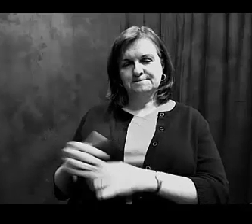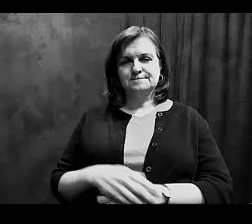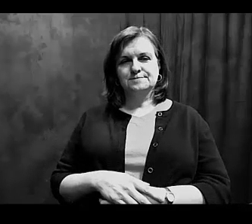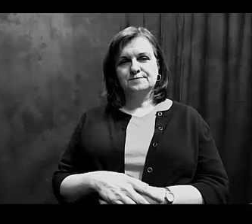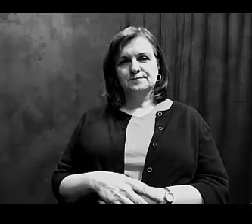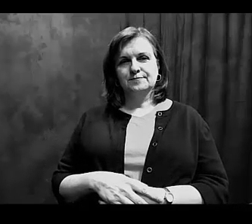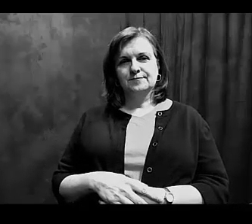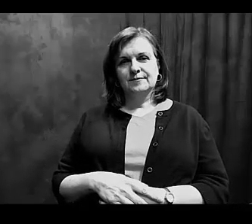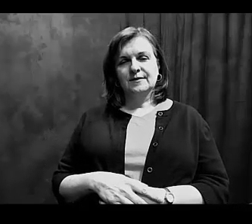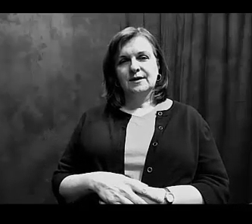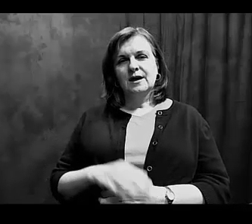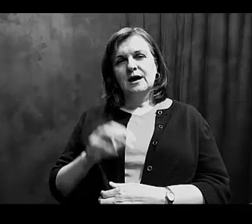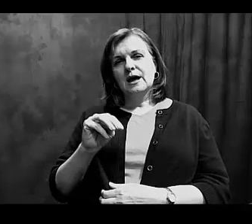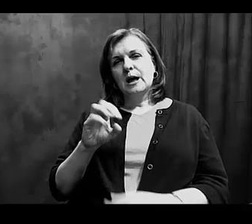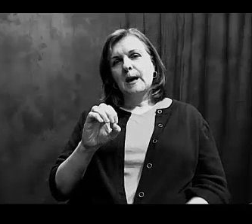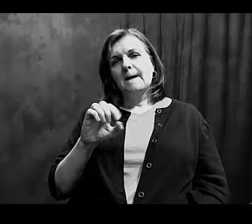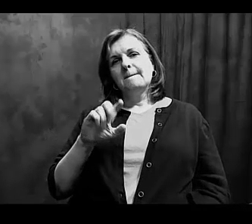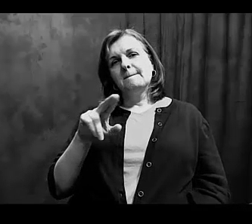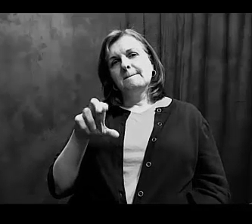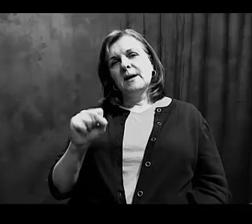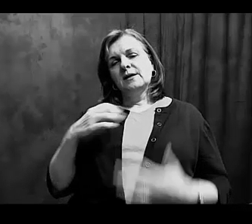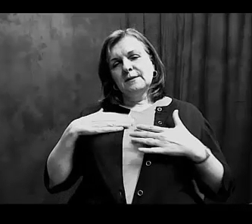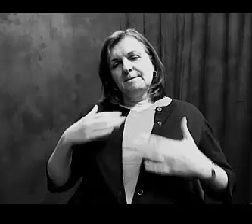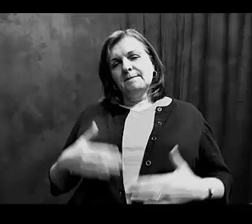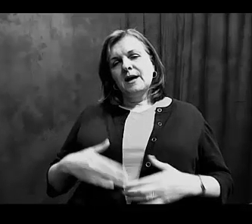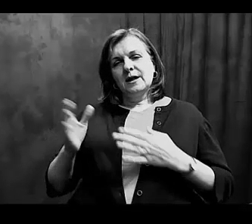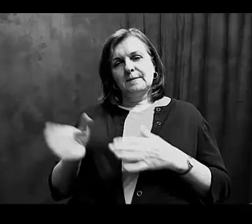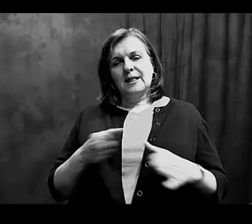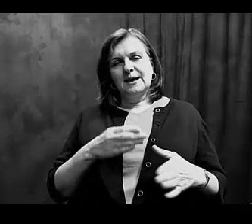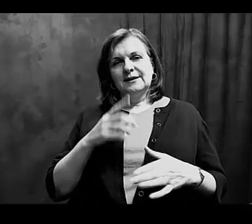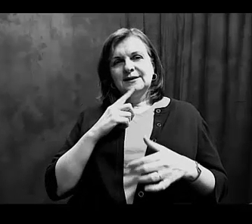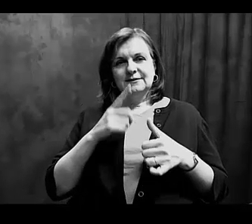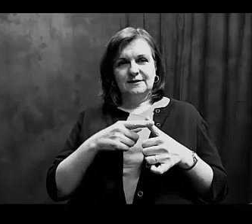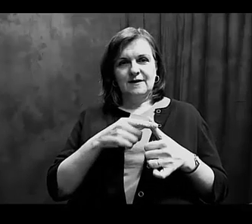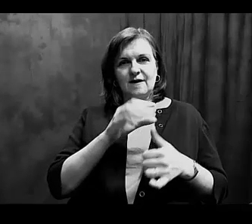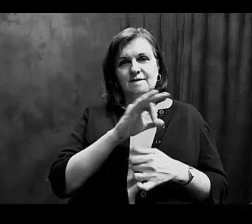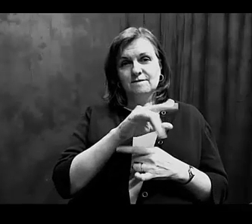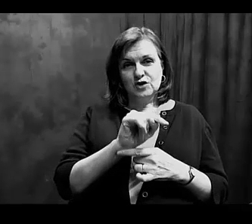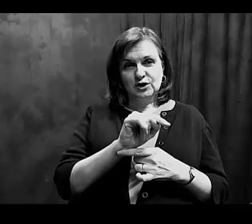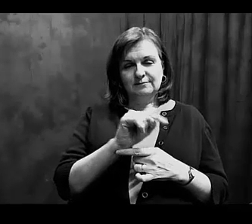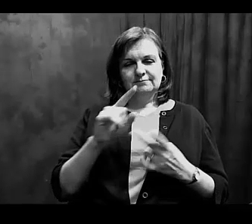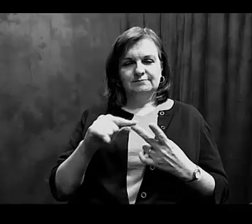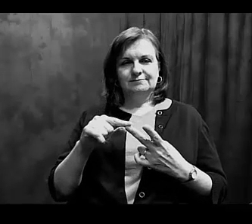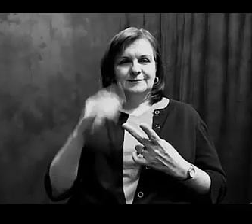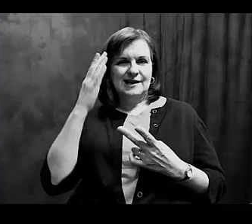the basic body plan of a mollusk as I mentioned is essentially foot